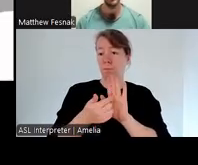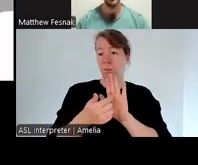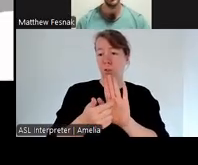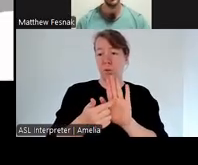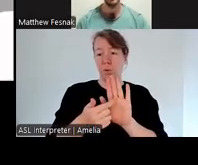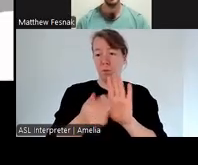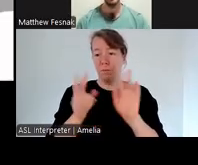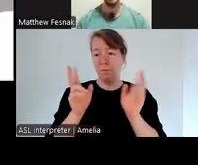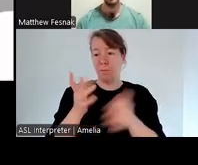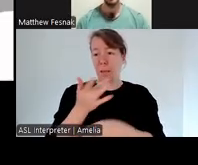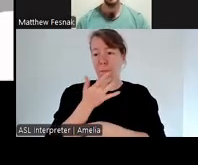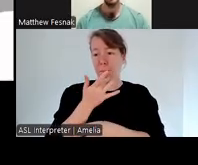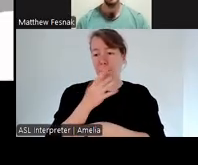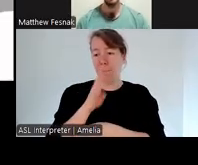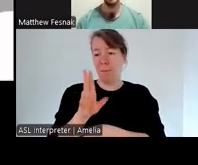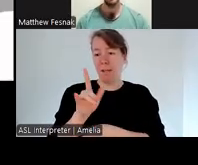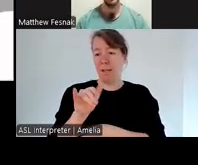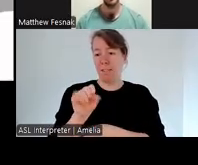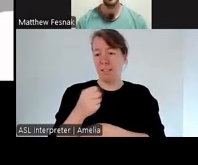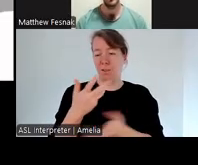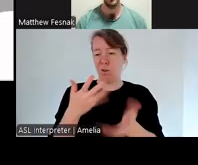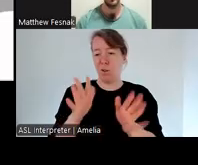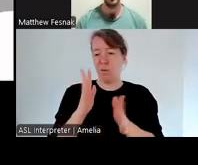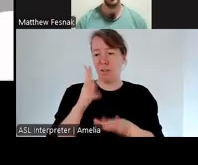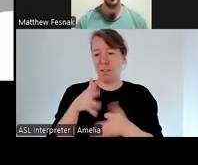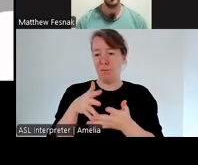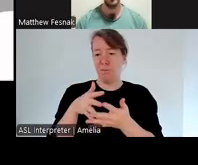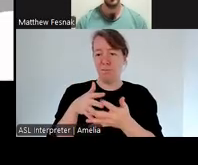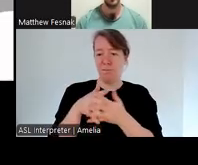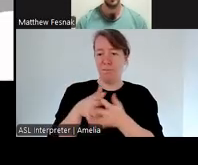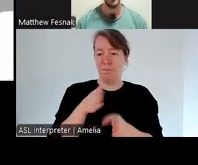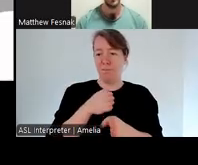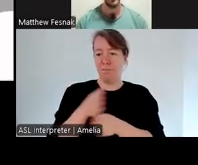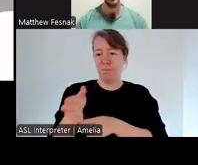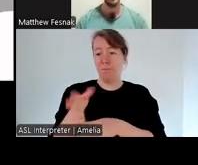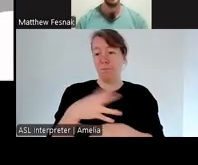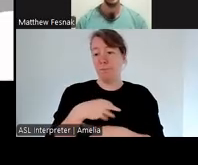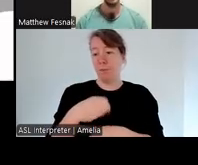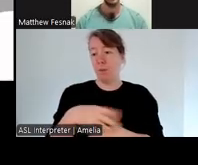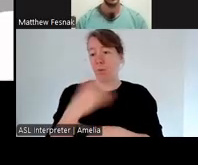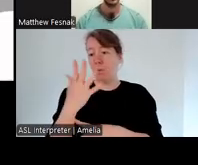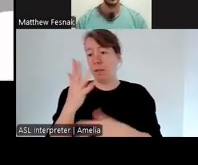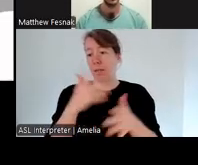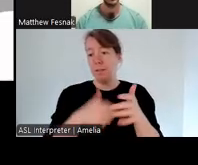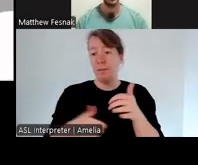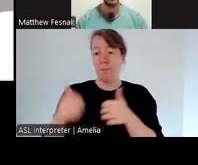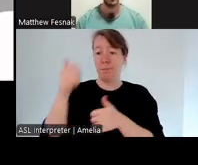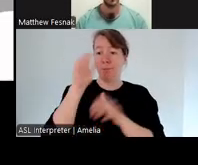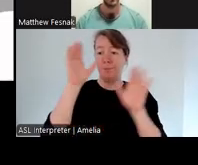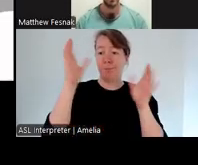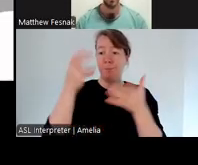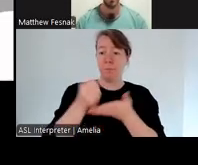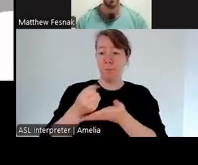Primarily like white upper class bias. And that's also pretty ableist.